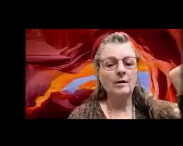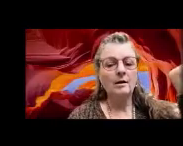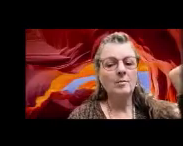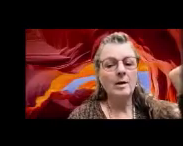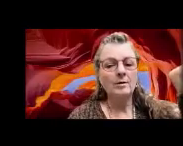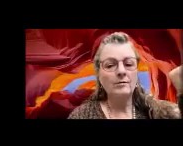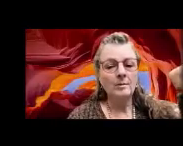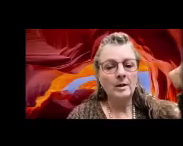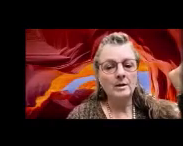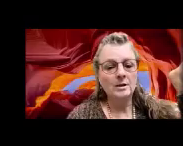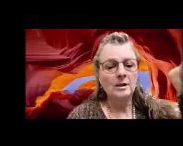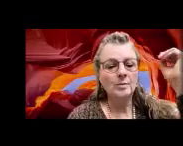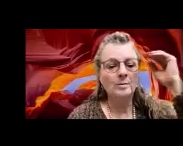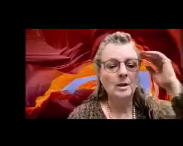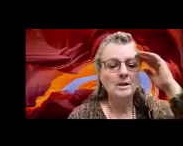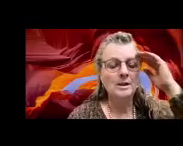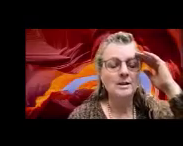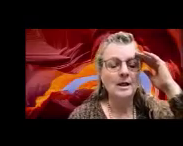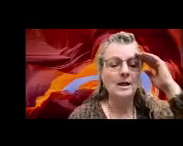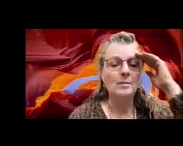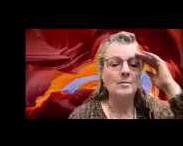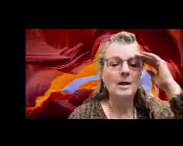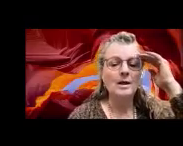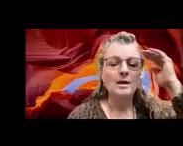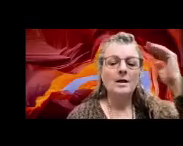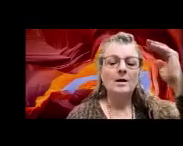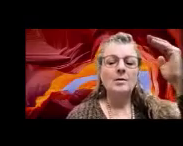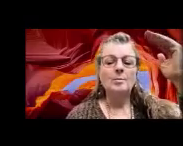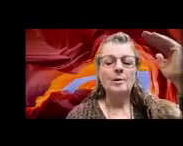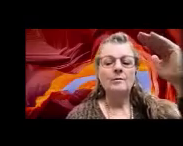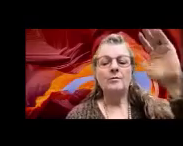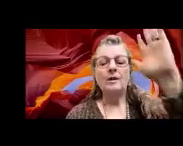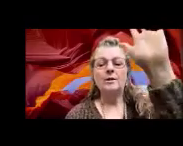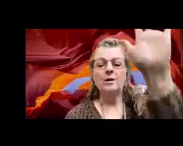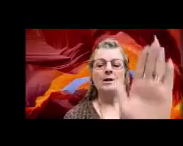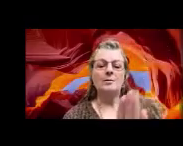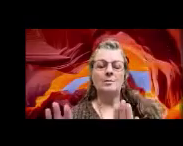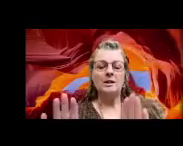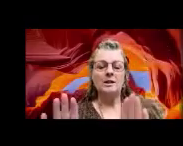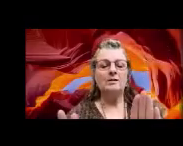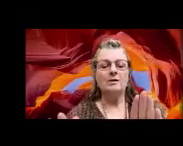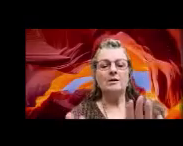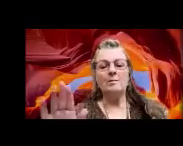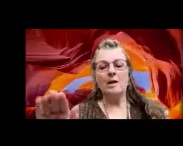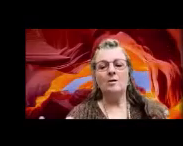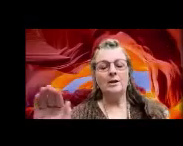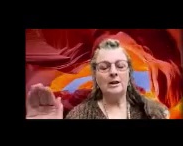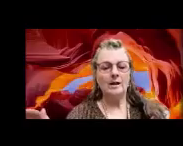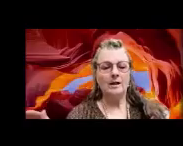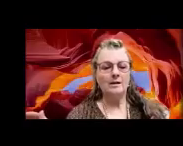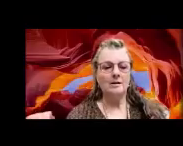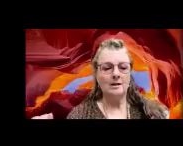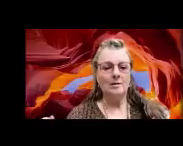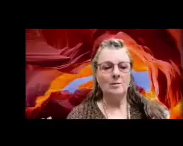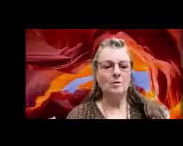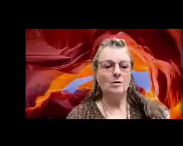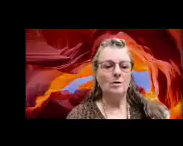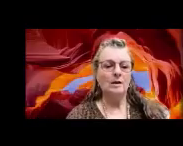there, male or female is pretty much the same, but if we look at them by gender, a male with exactly the same co occurring